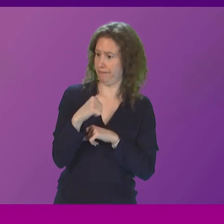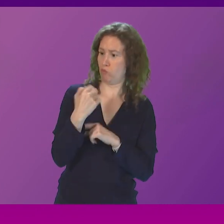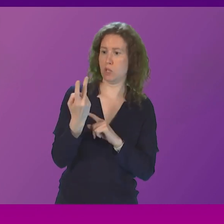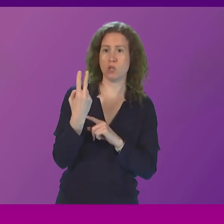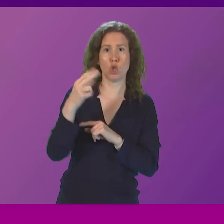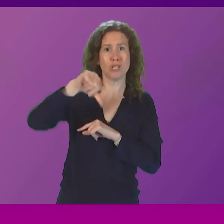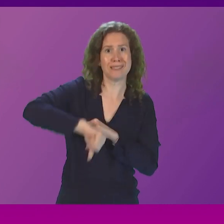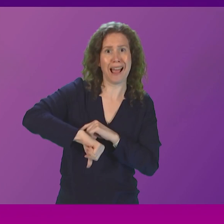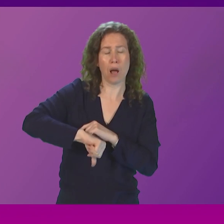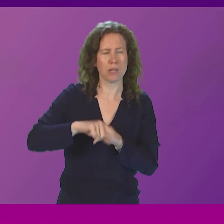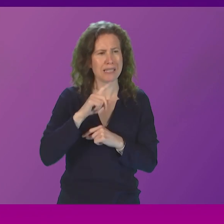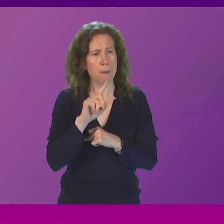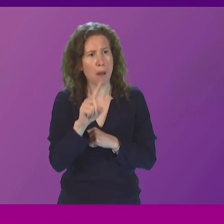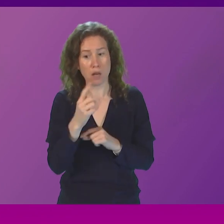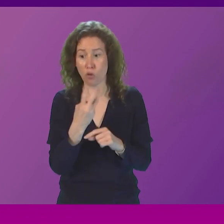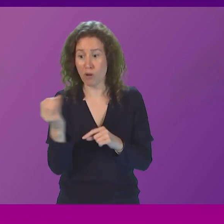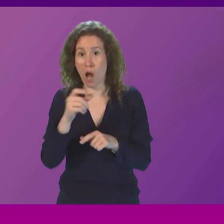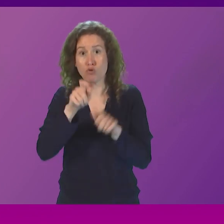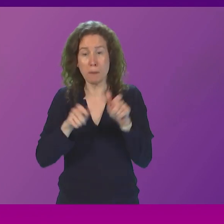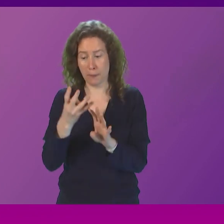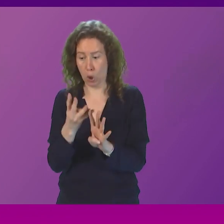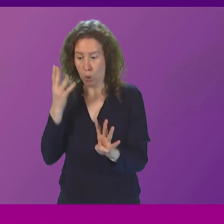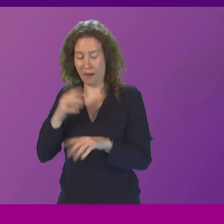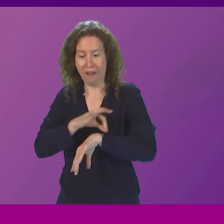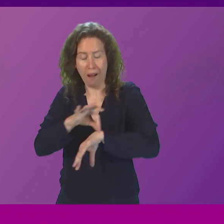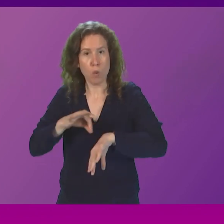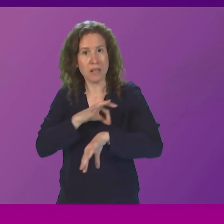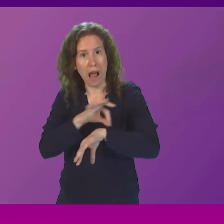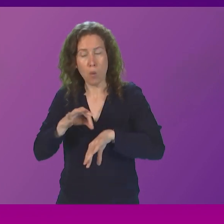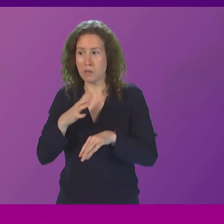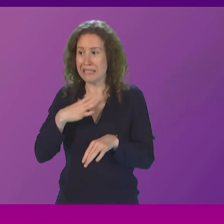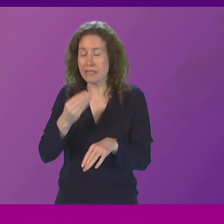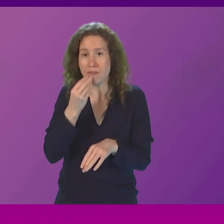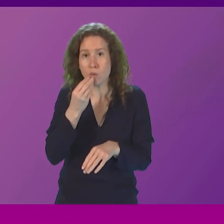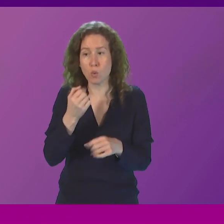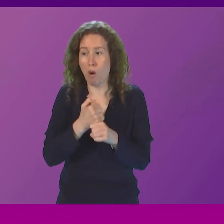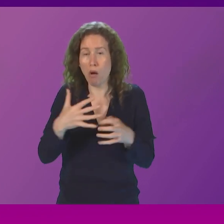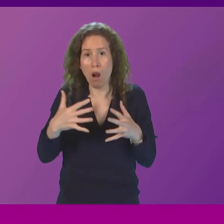“if 300 people queuing for many hours for food on the streets of Glasgow is not exceptional,